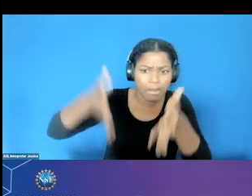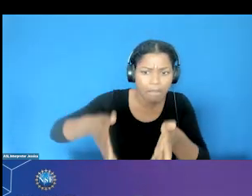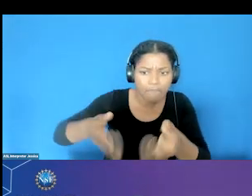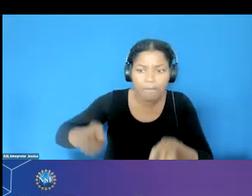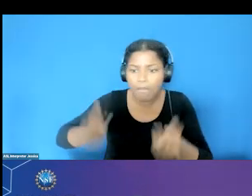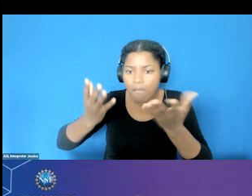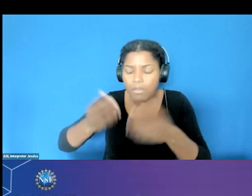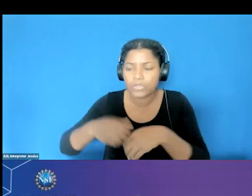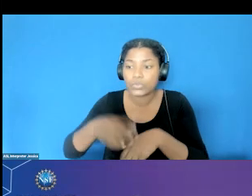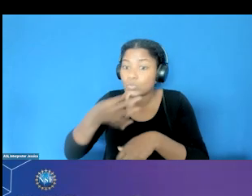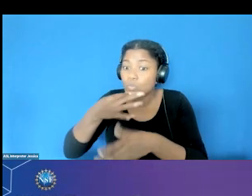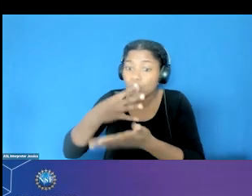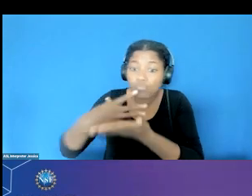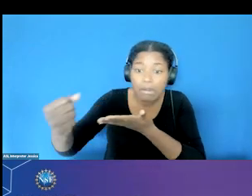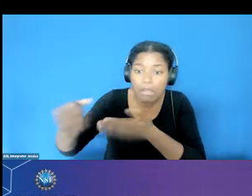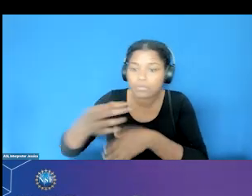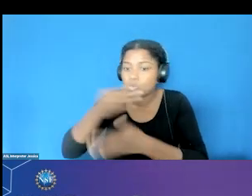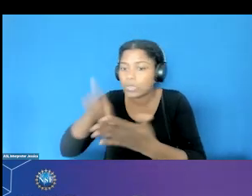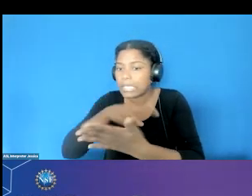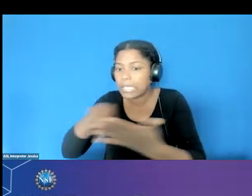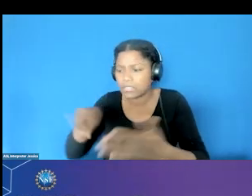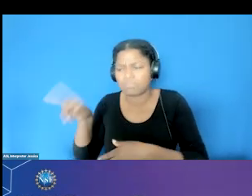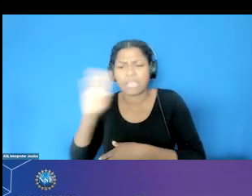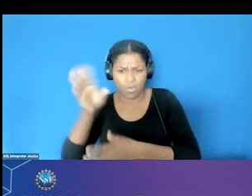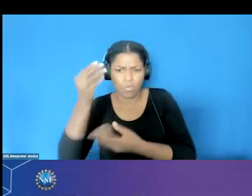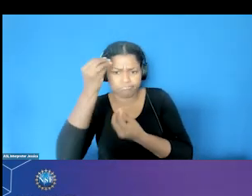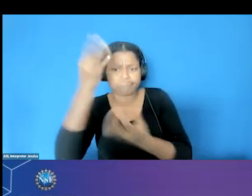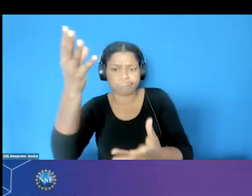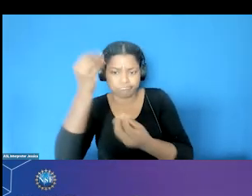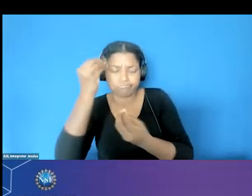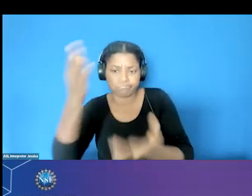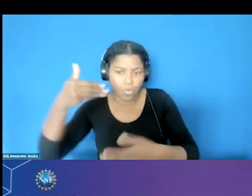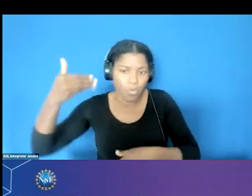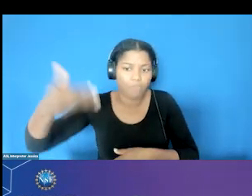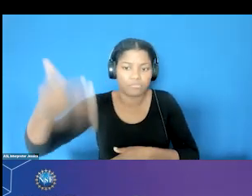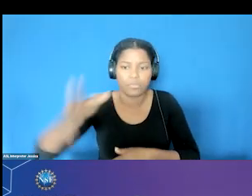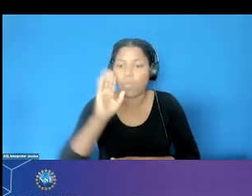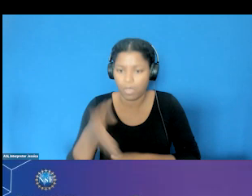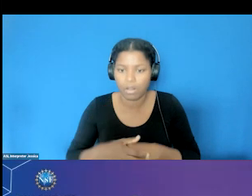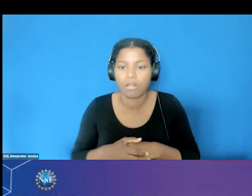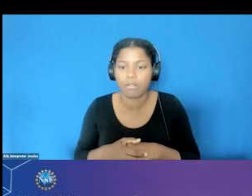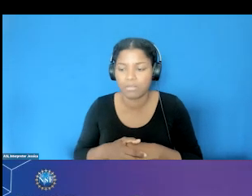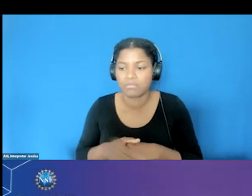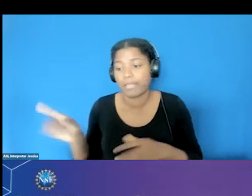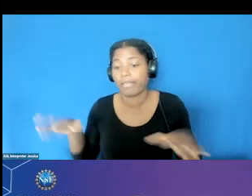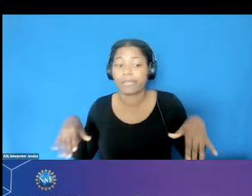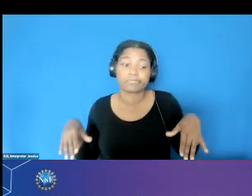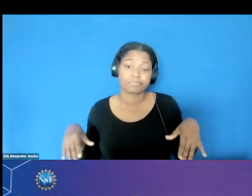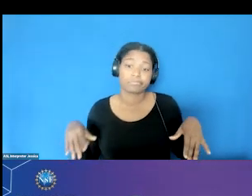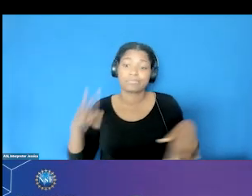to the financial folks, letting them know that you have funds on an award that will cancel at the end of a particular fiscal year.